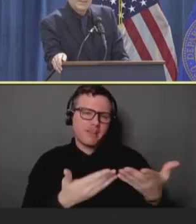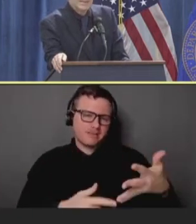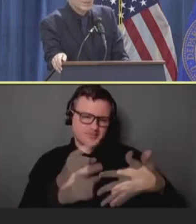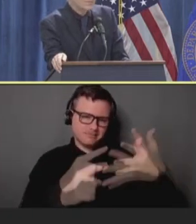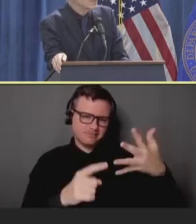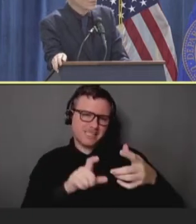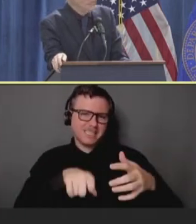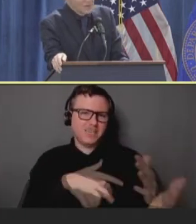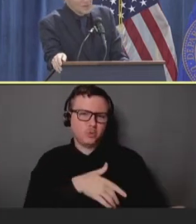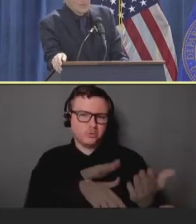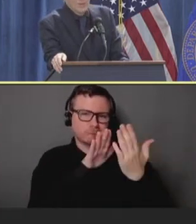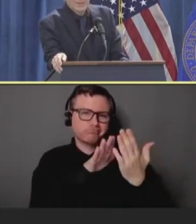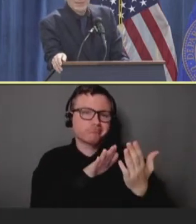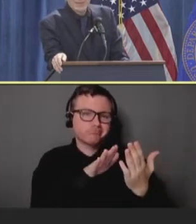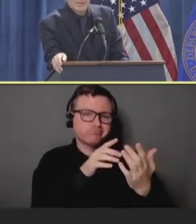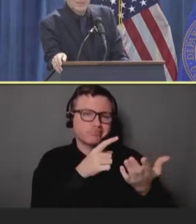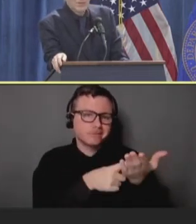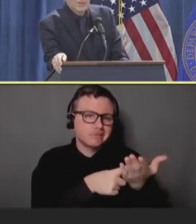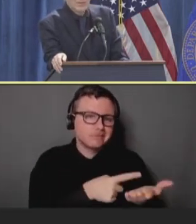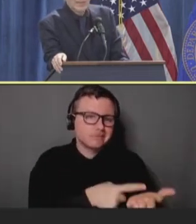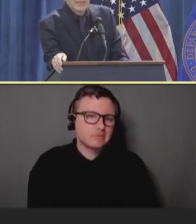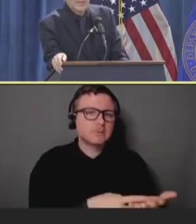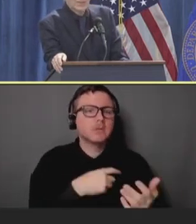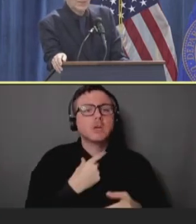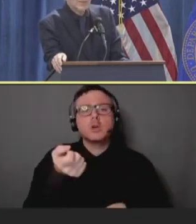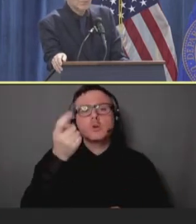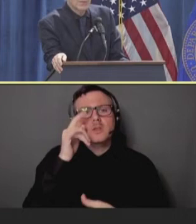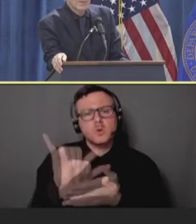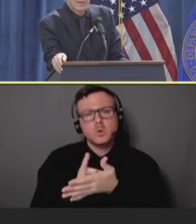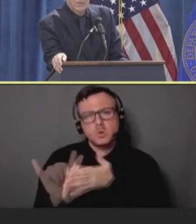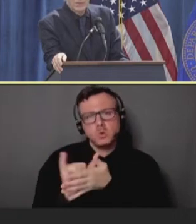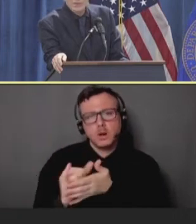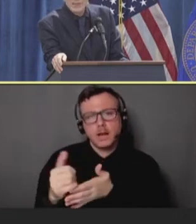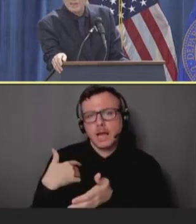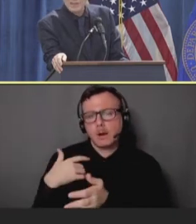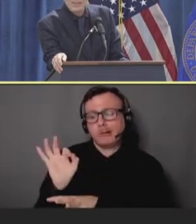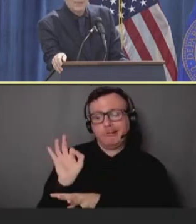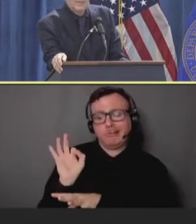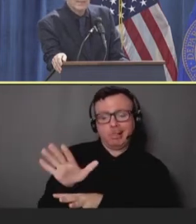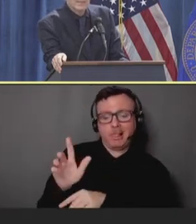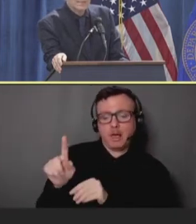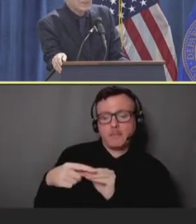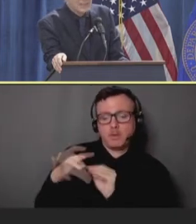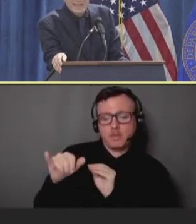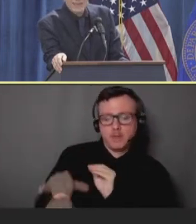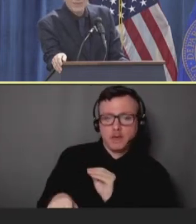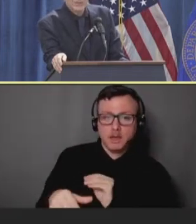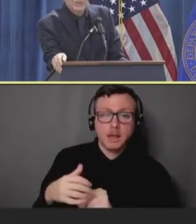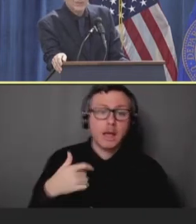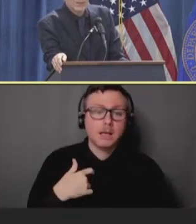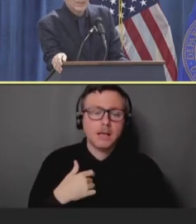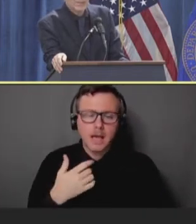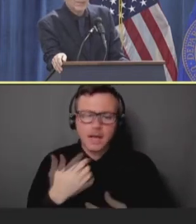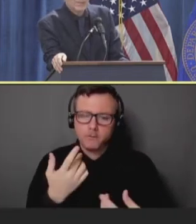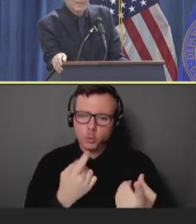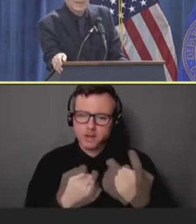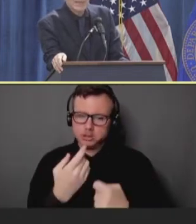And then just because we're going to be discussing the New York case, I just wanted to put in my own two cents here, in a sense, because I get questions directed to me.